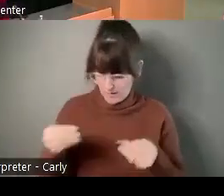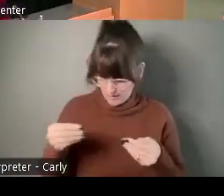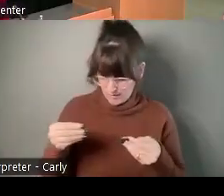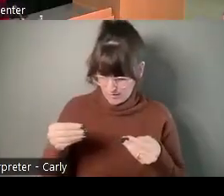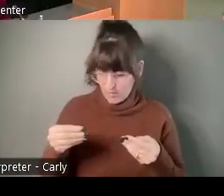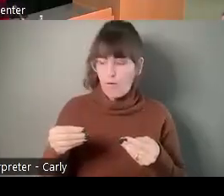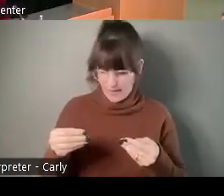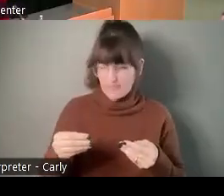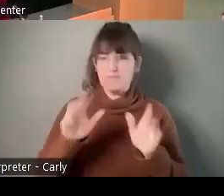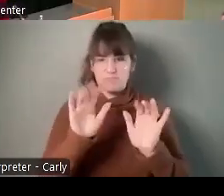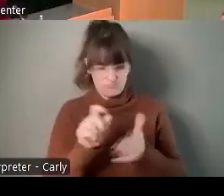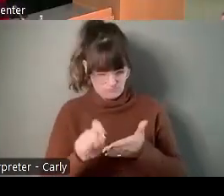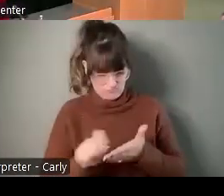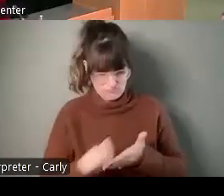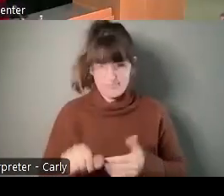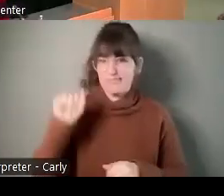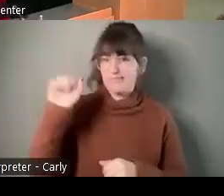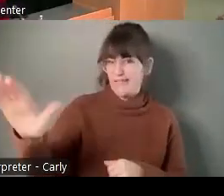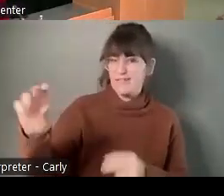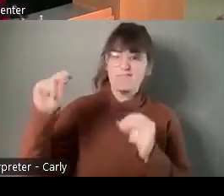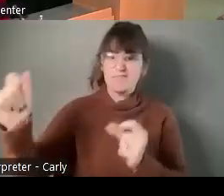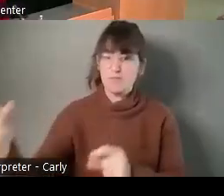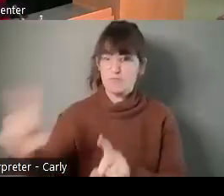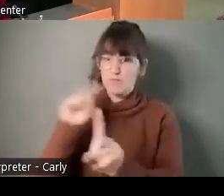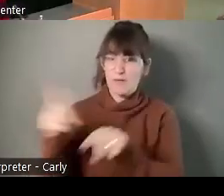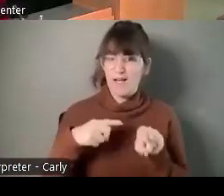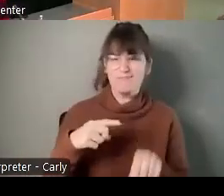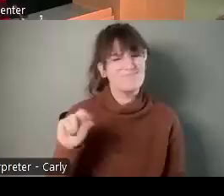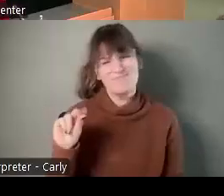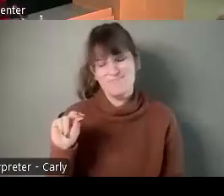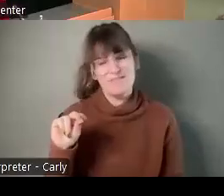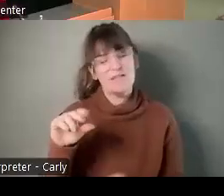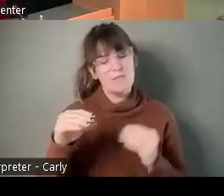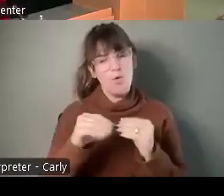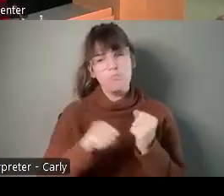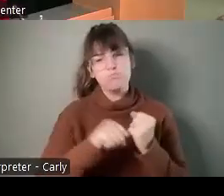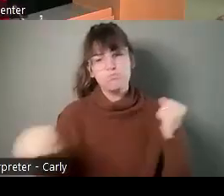response. So the nature of the intervention just does not lend itself to be a crisis resource.